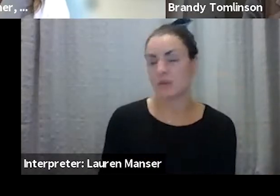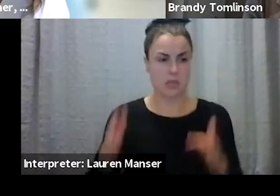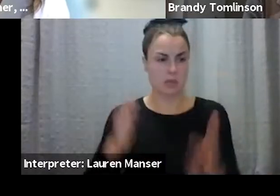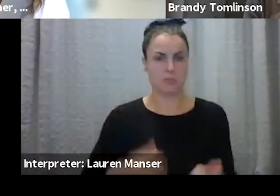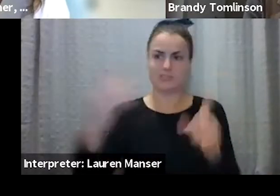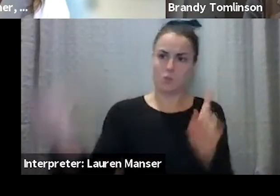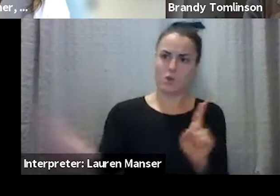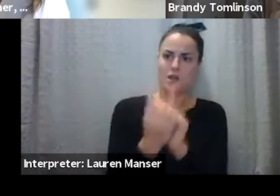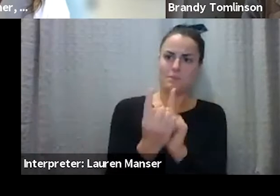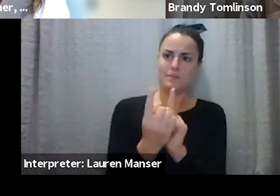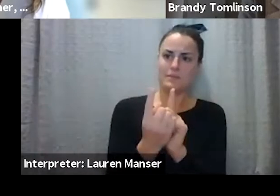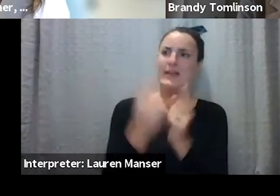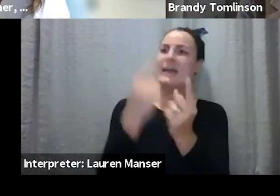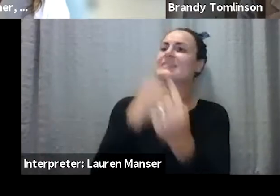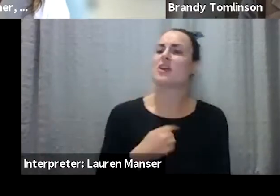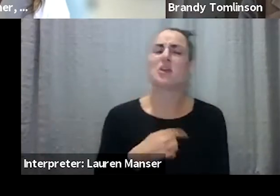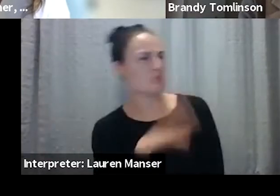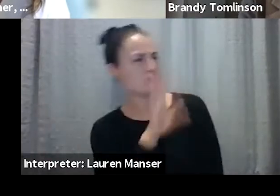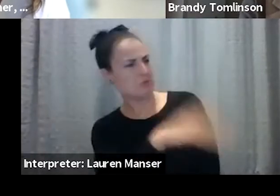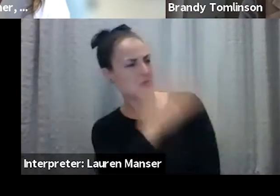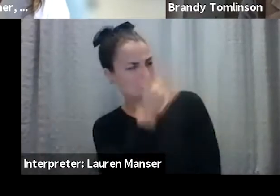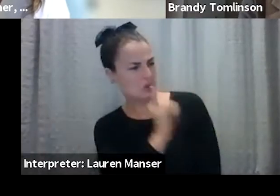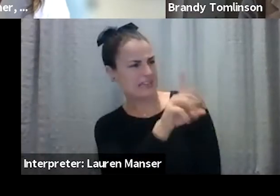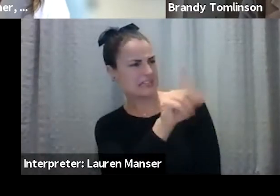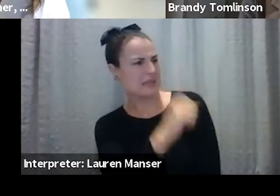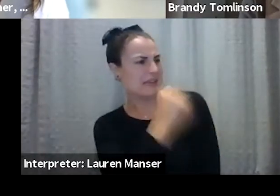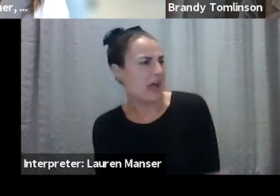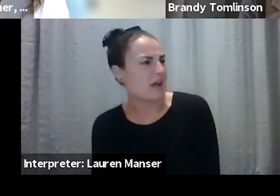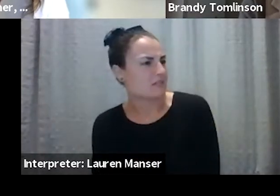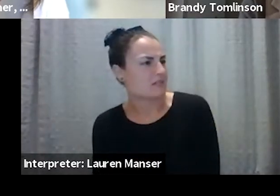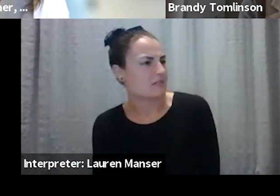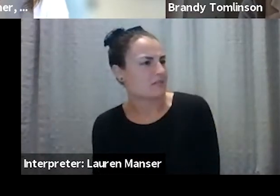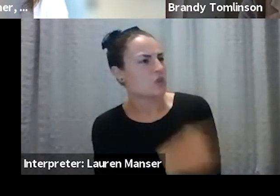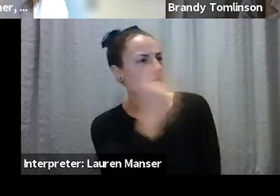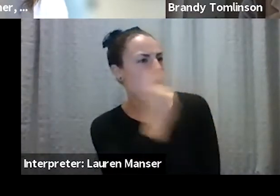you don't look like you can't see very well." That's not what I'm going for.